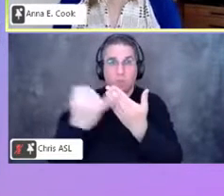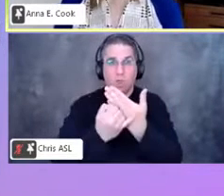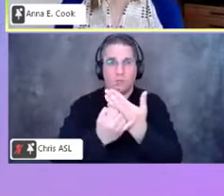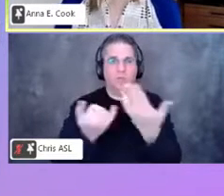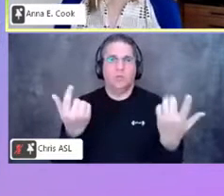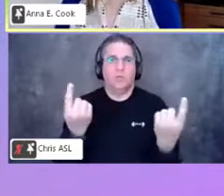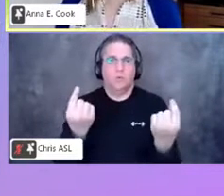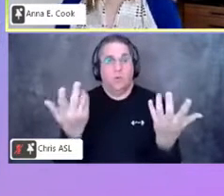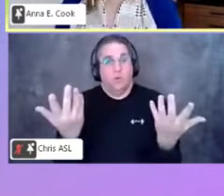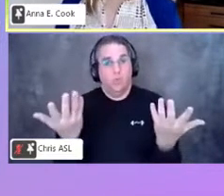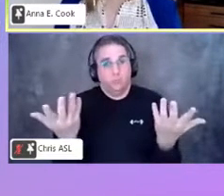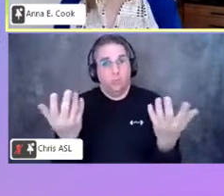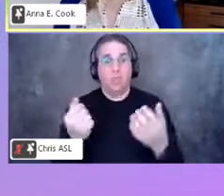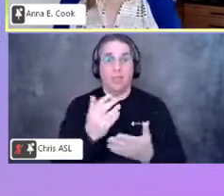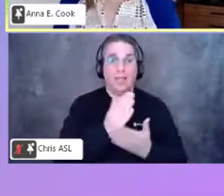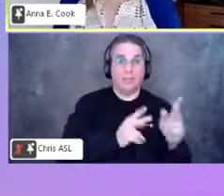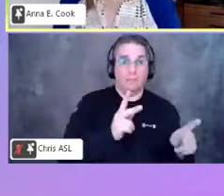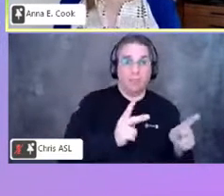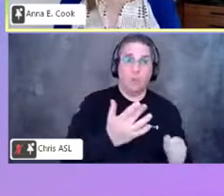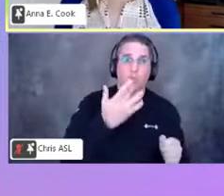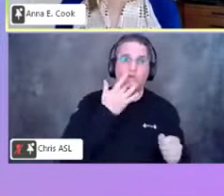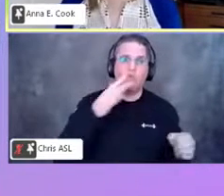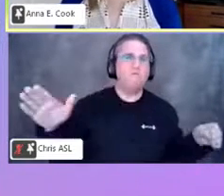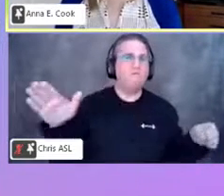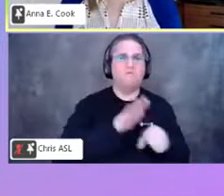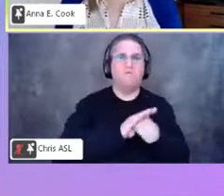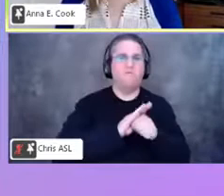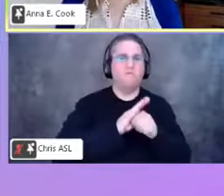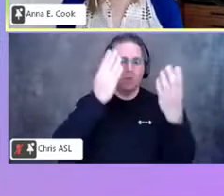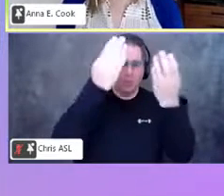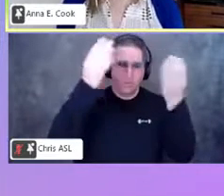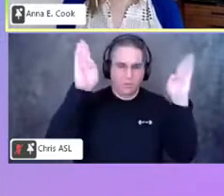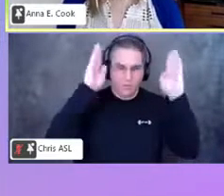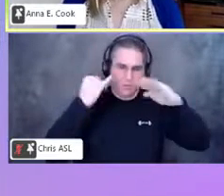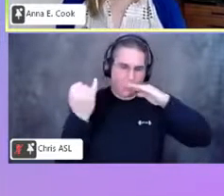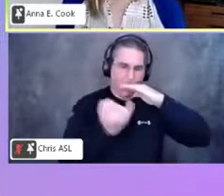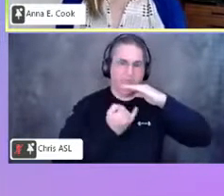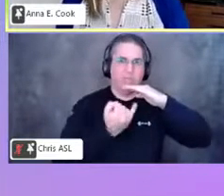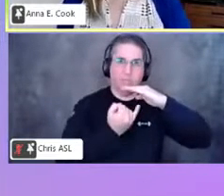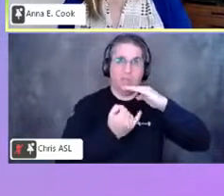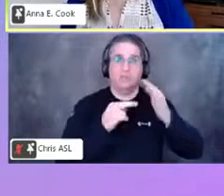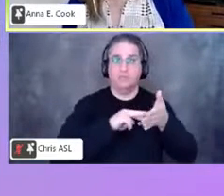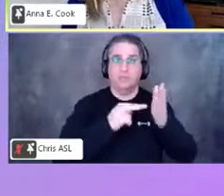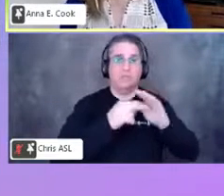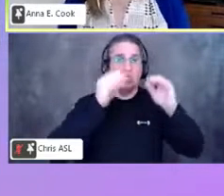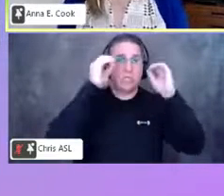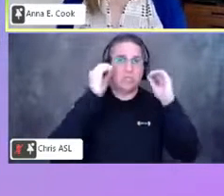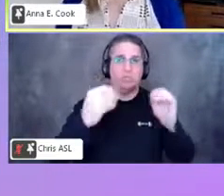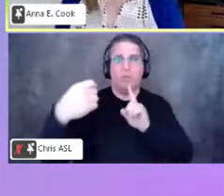some people need complete isolation and zero stimuli to focus in so they might work in a